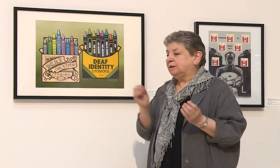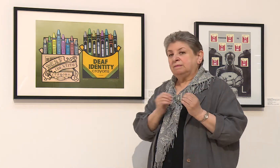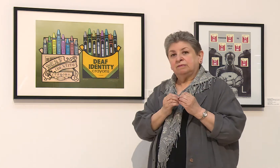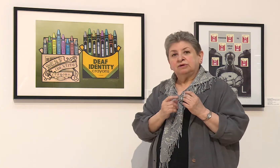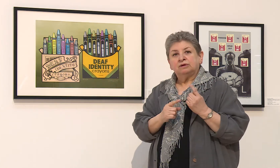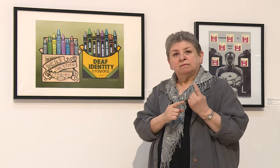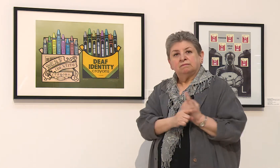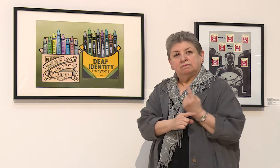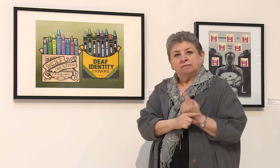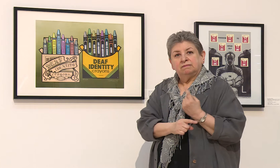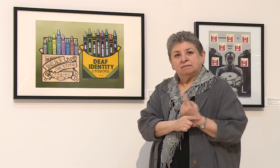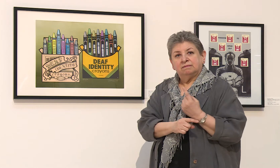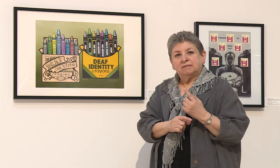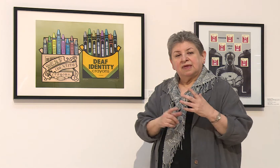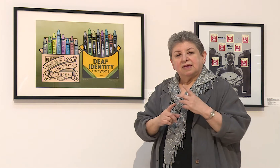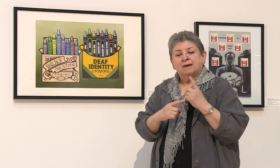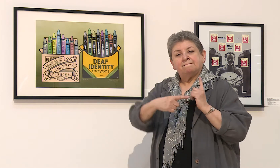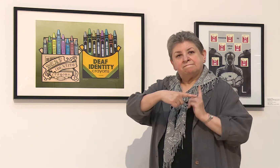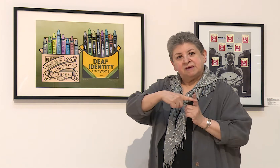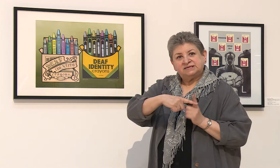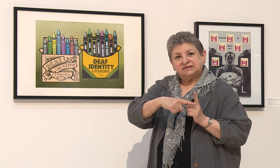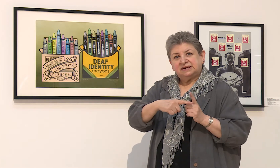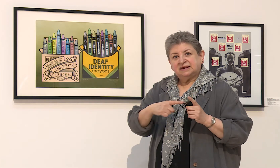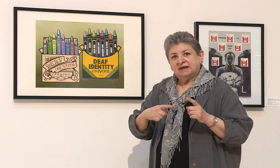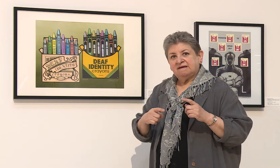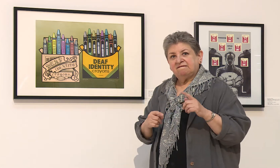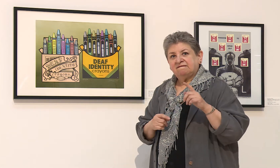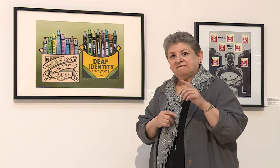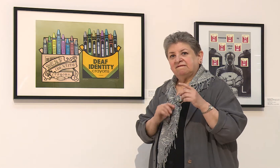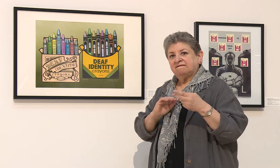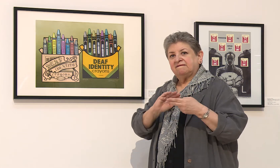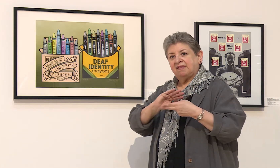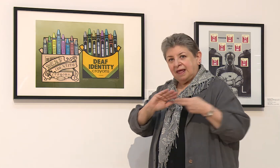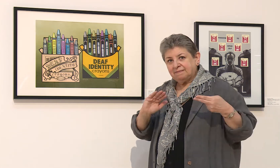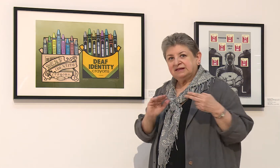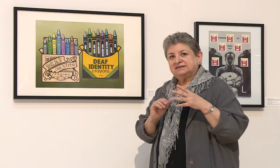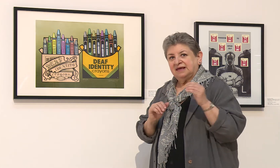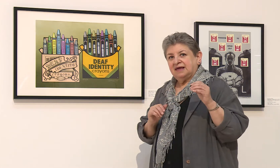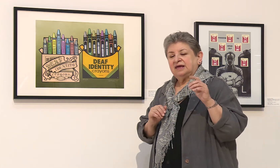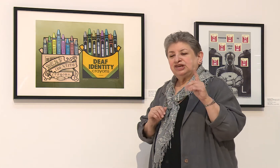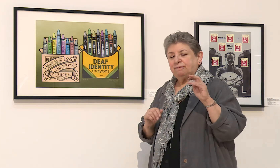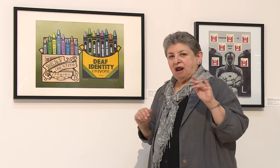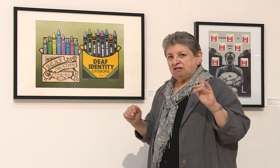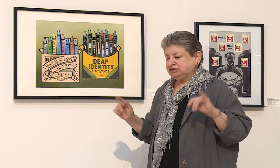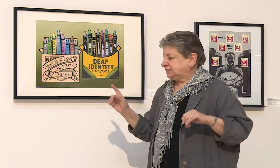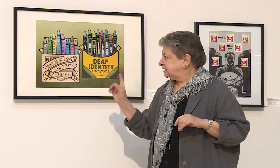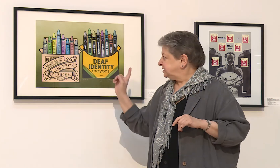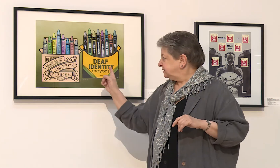after a 100-year shift, more positive labels and terminology.